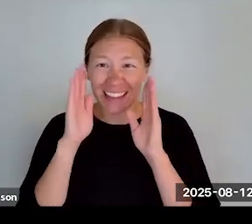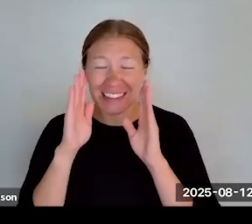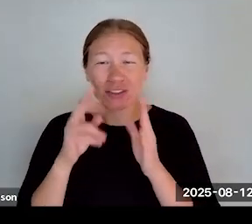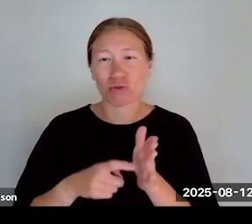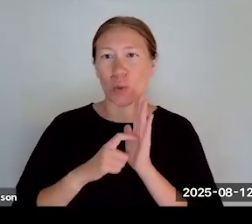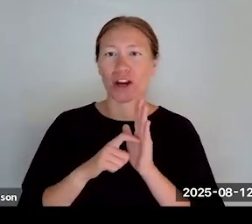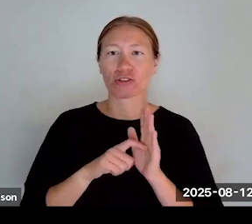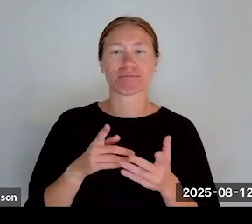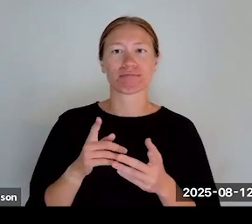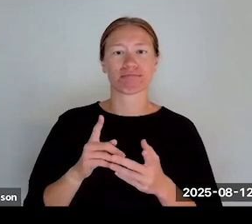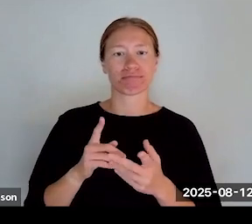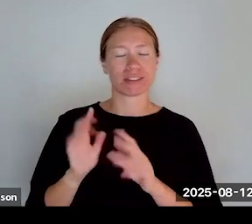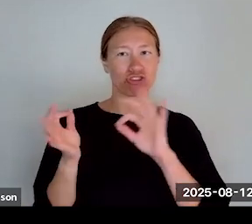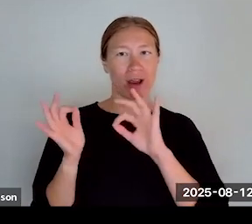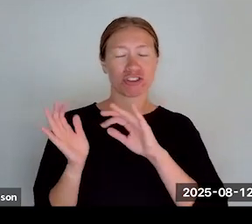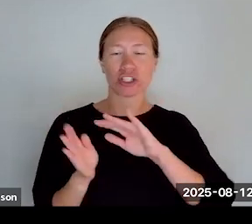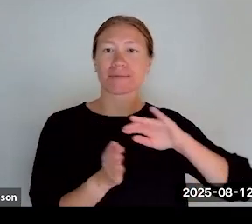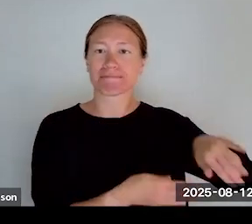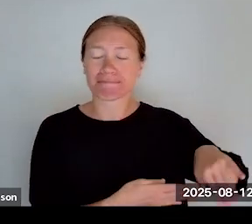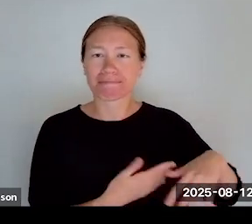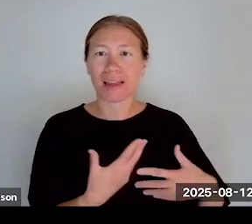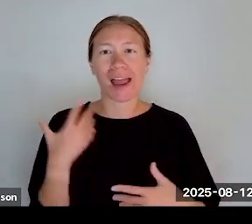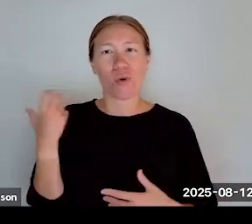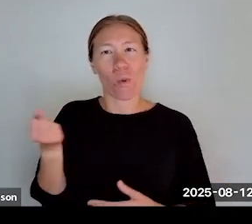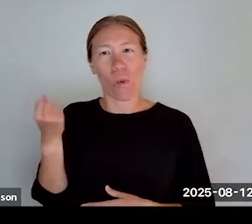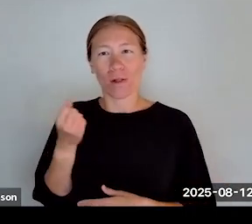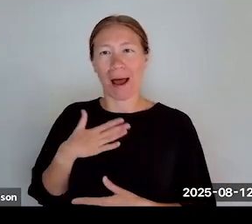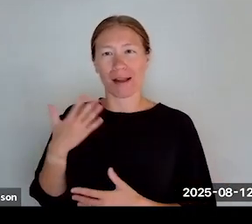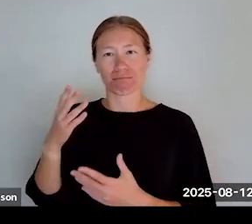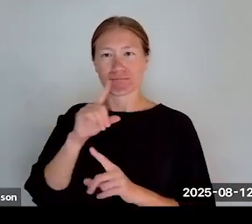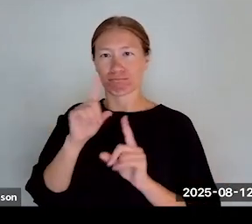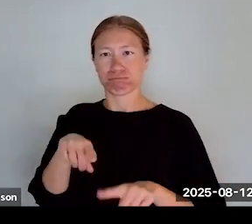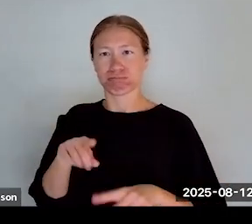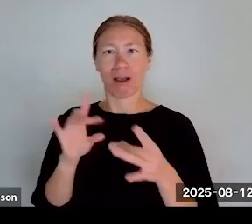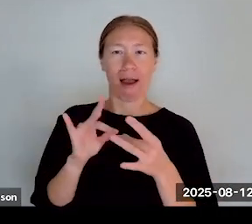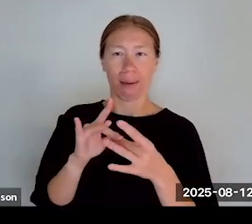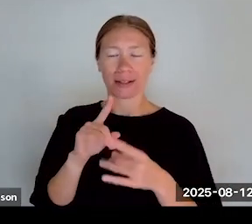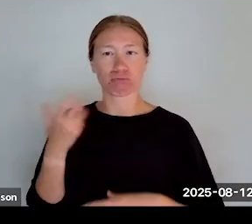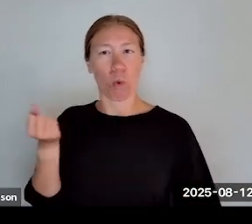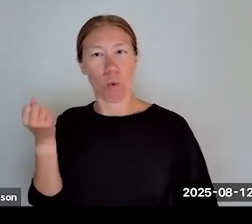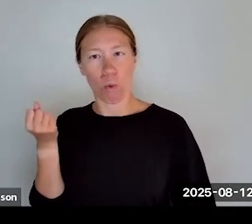and refrain from preparing your response while the other person is speaking. You're not glancing at emails,